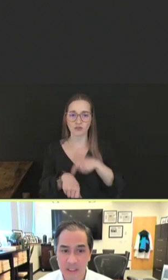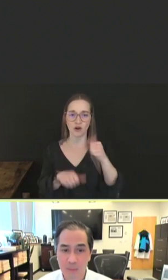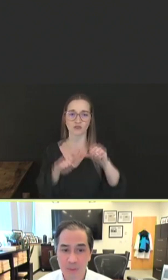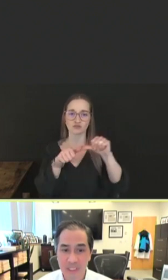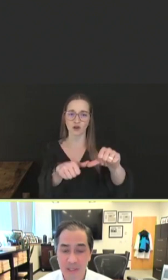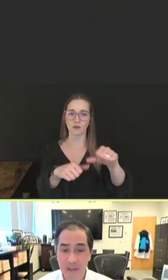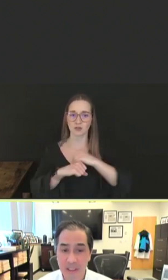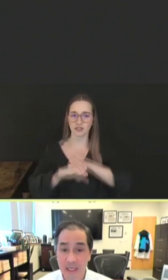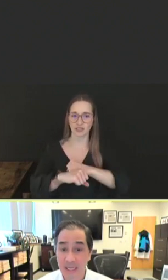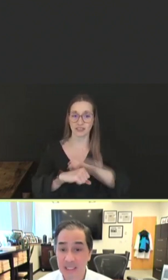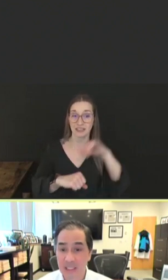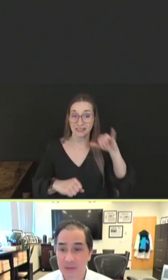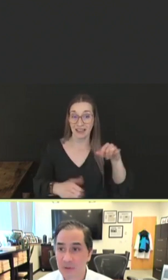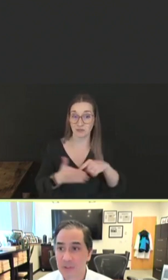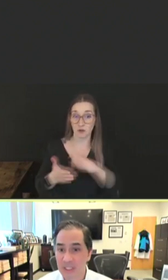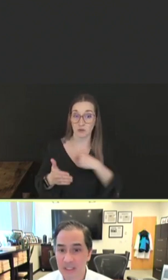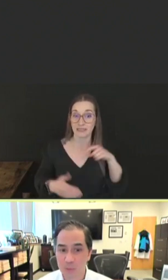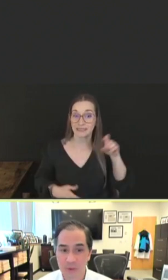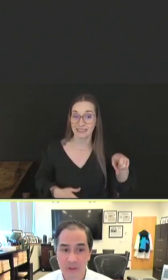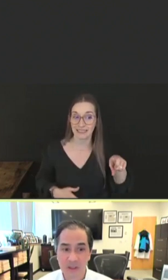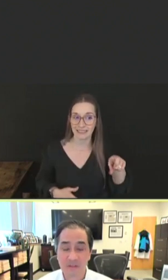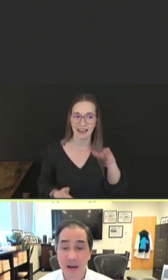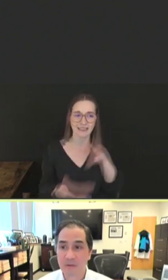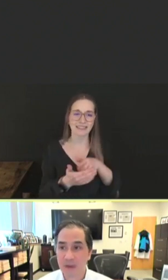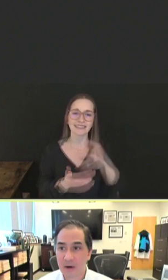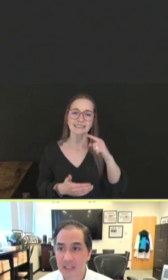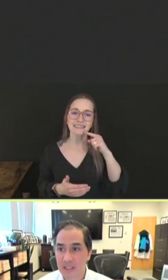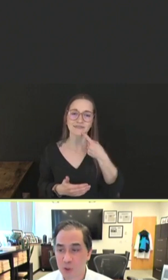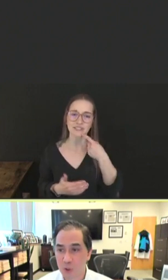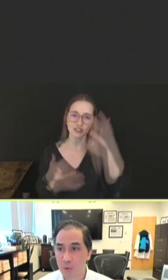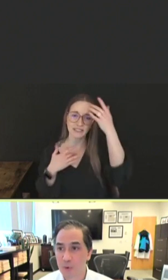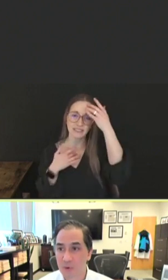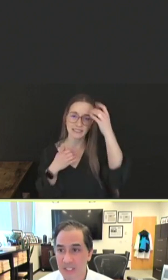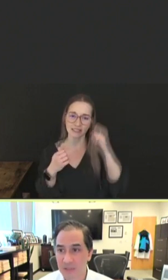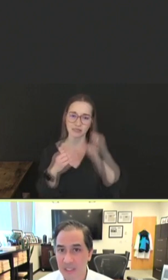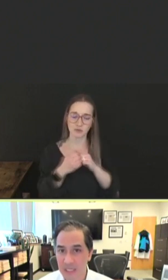particularly against severe disease with viral variants that show progressively